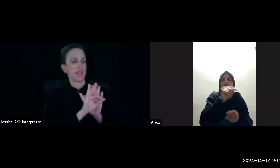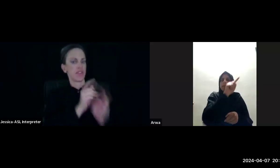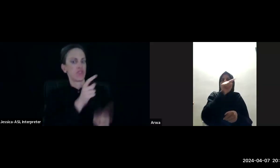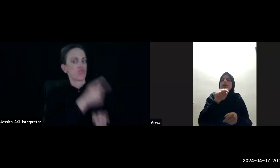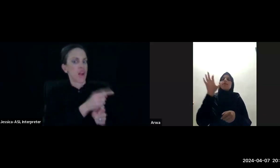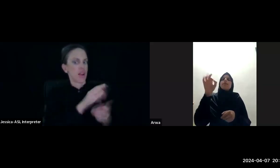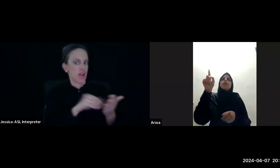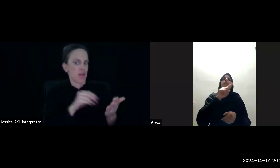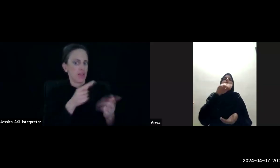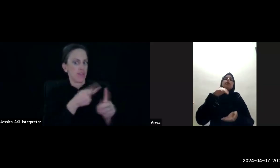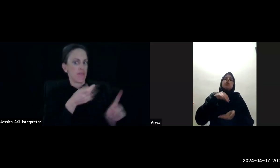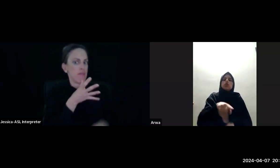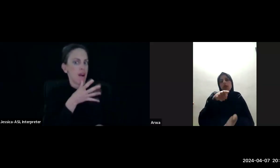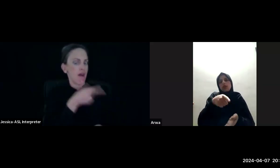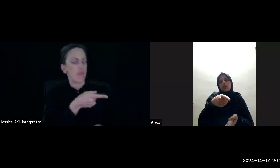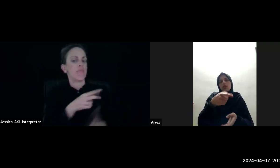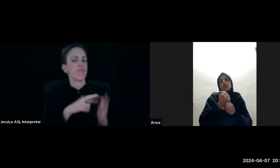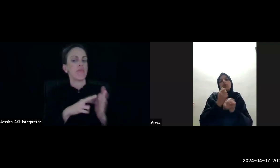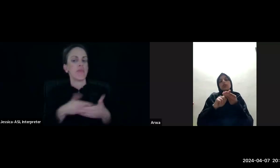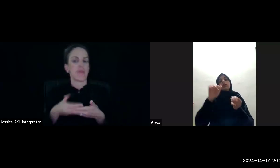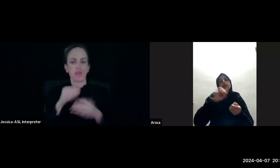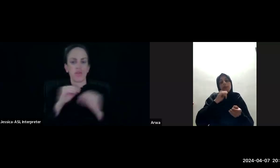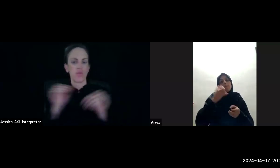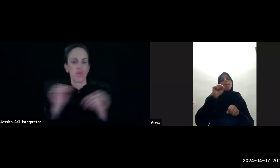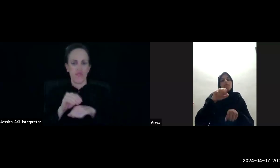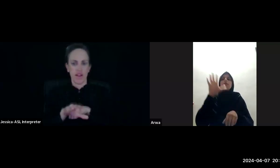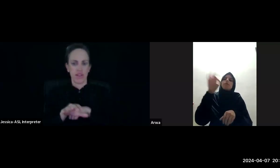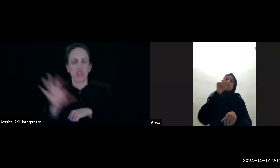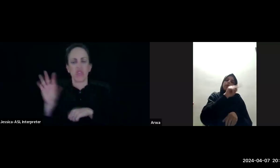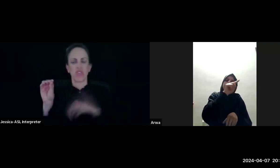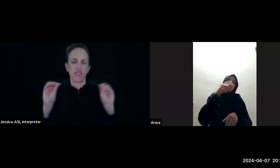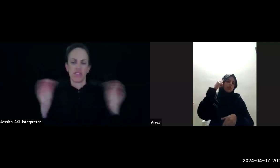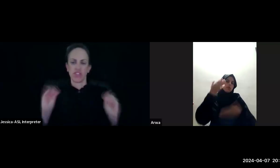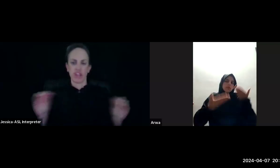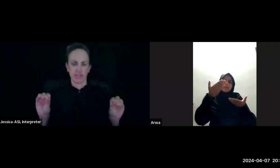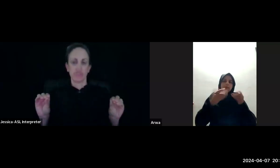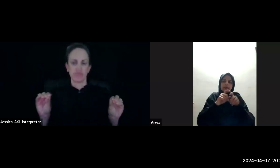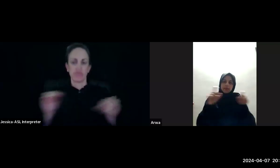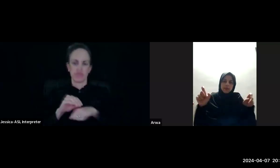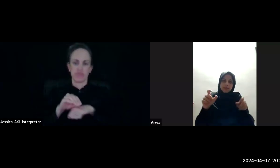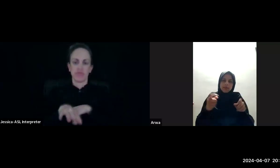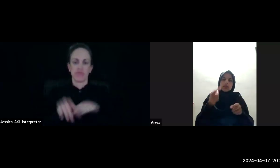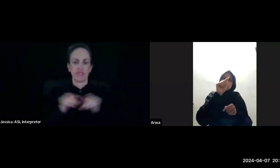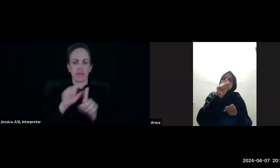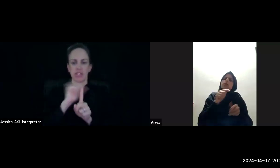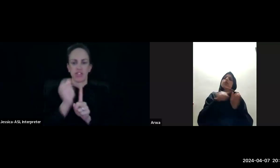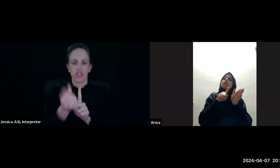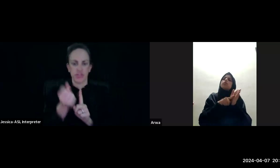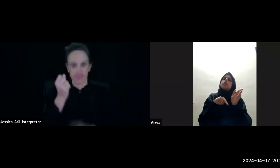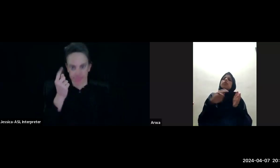child being affected with the same condition okay . so these are situations where not only the patient